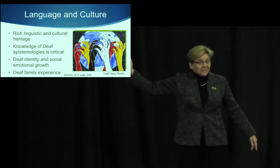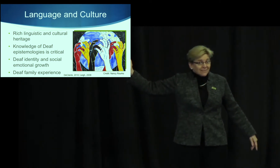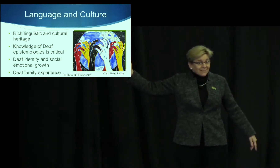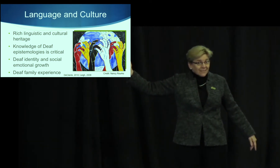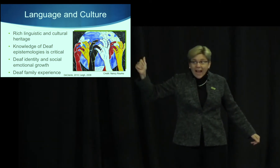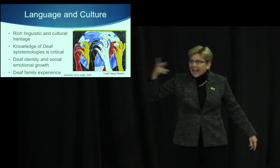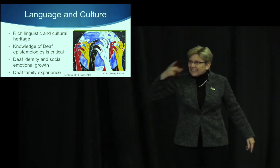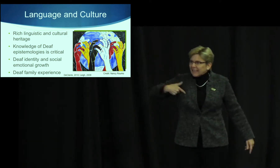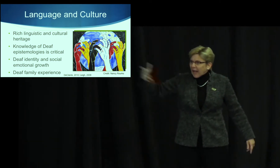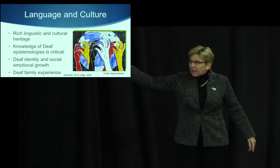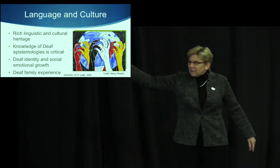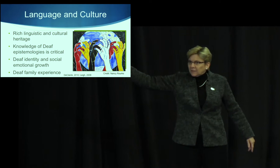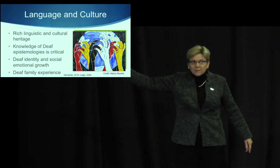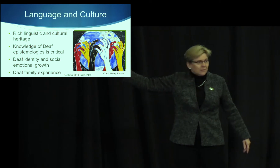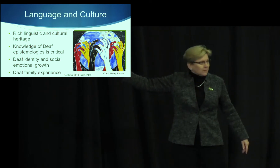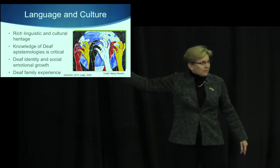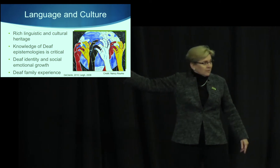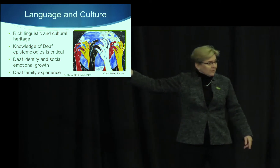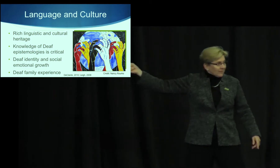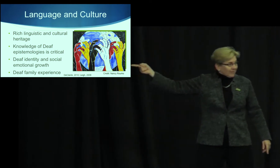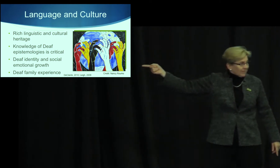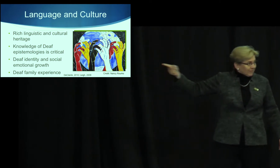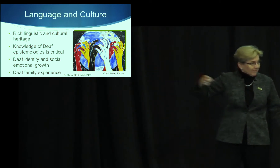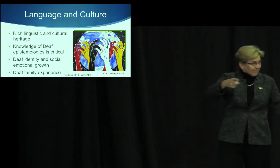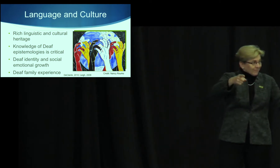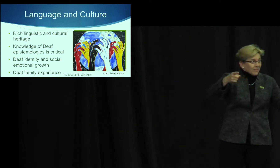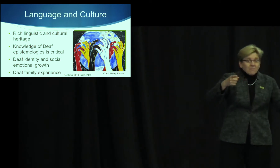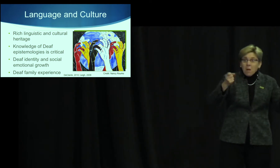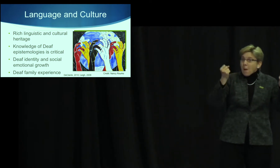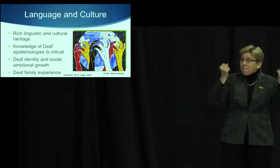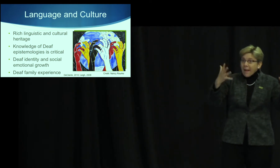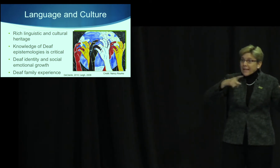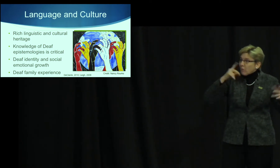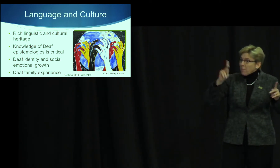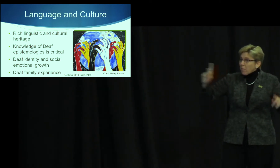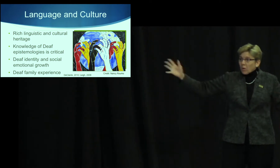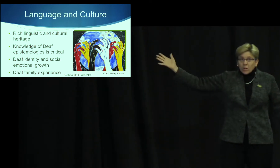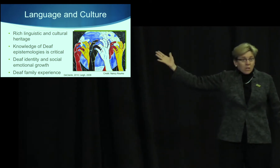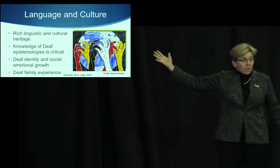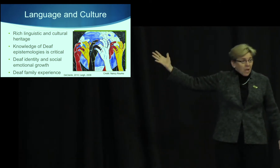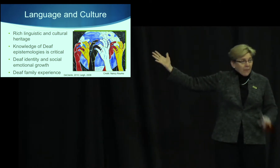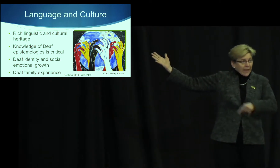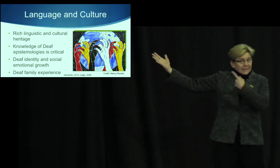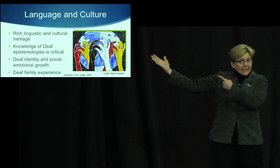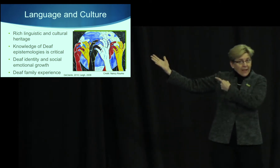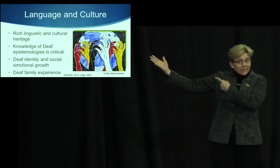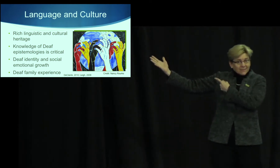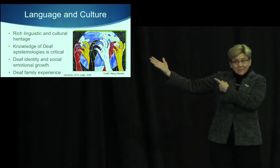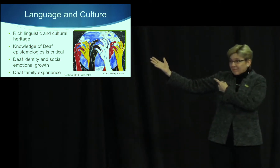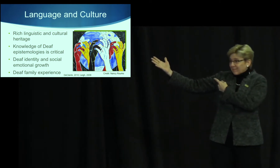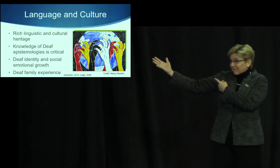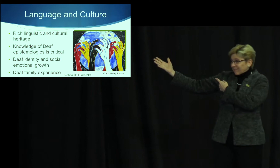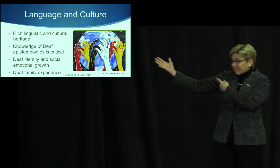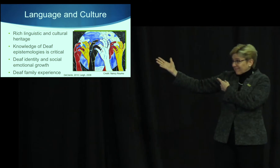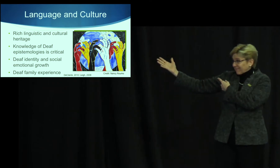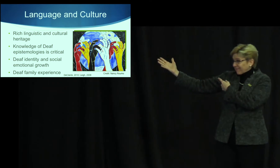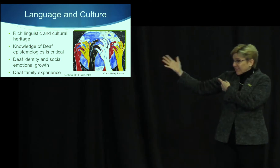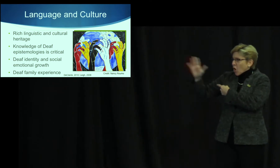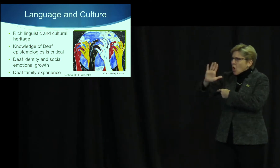very far reaches of their peripheral vision. A lot of hearing people wouldn't even see that